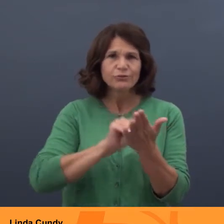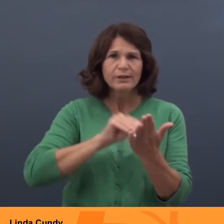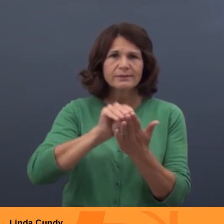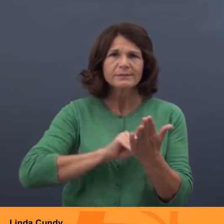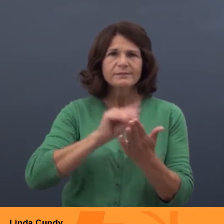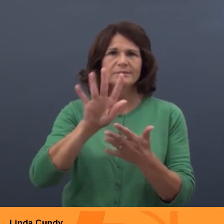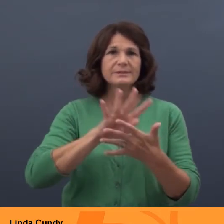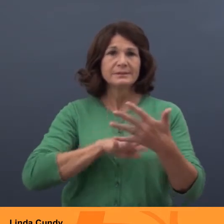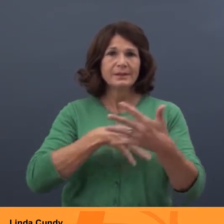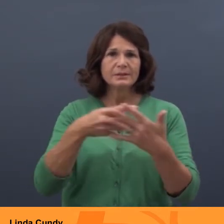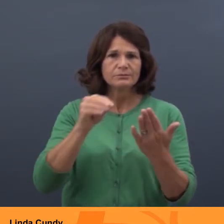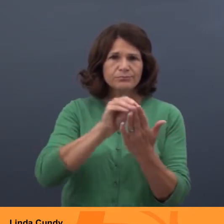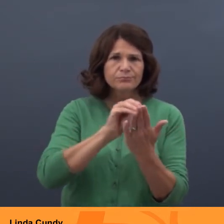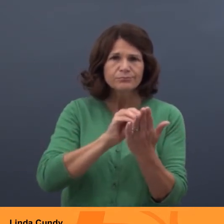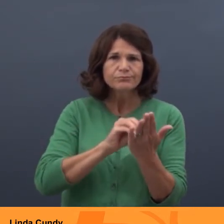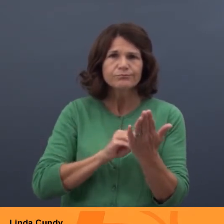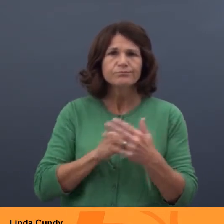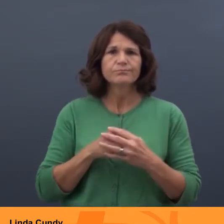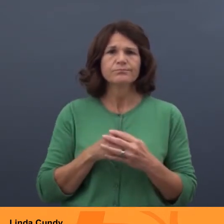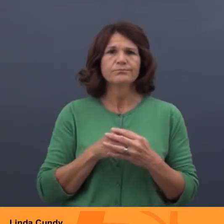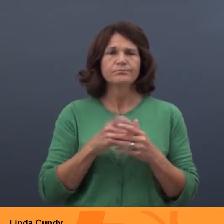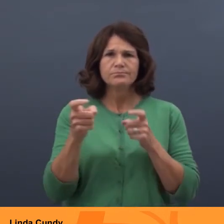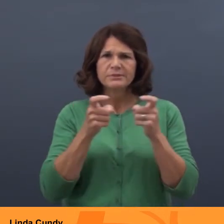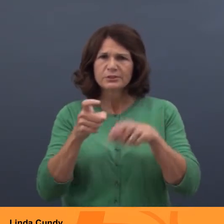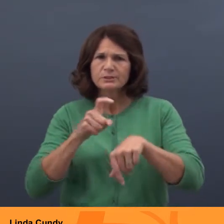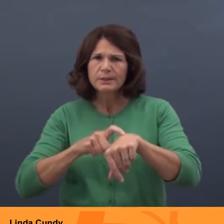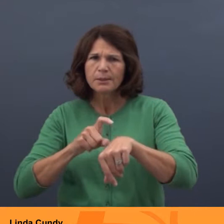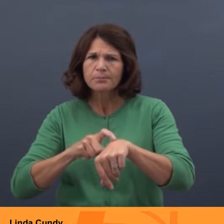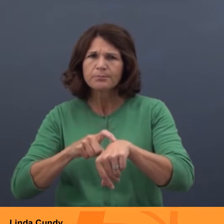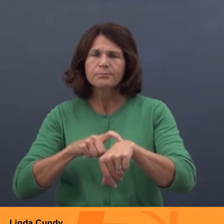keep track of a schedule and manage time independently;